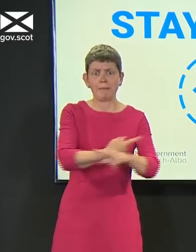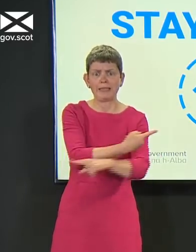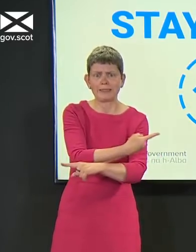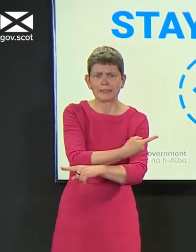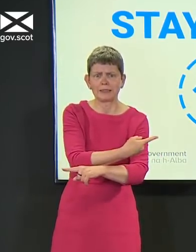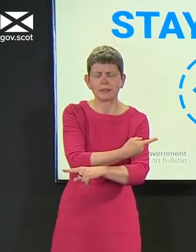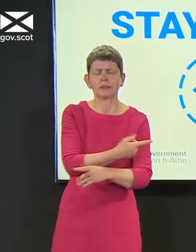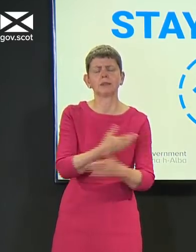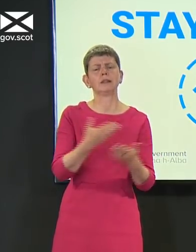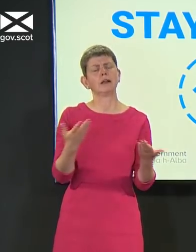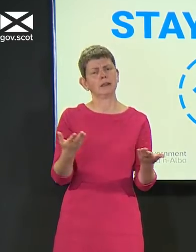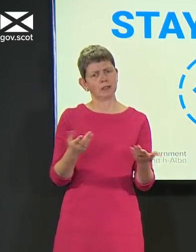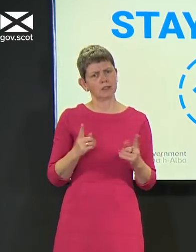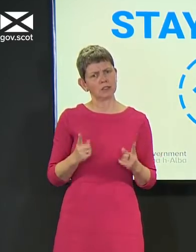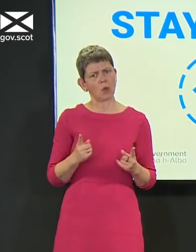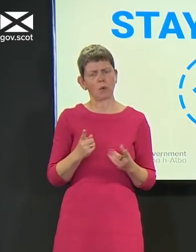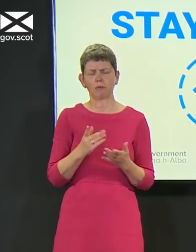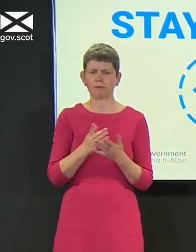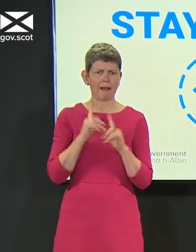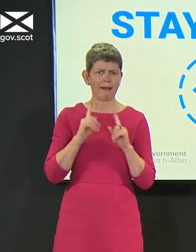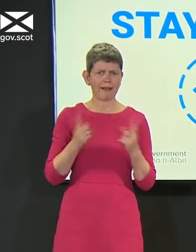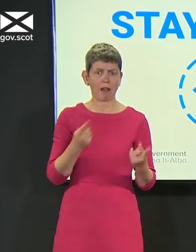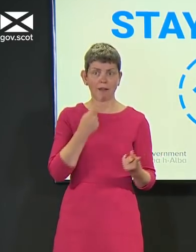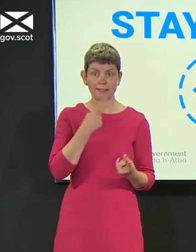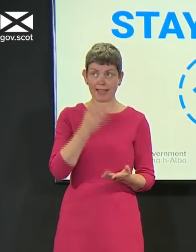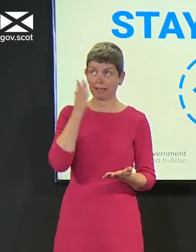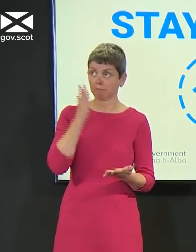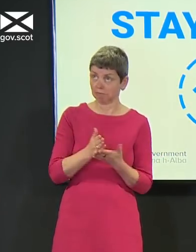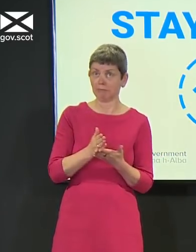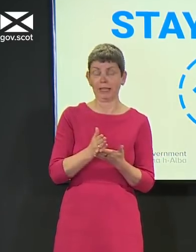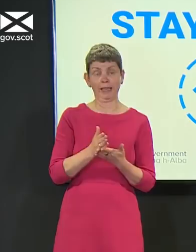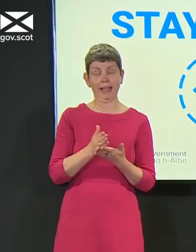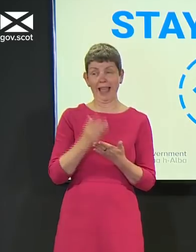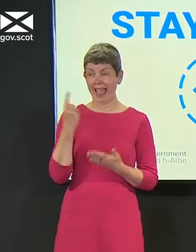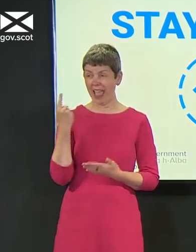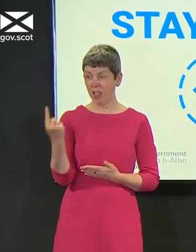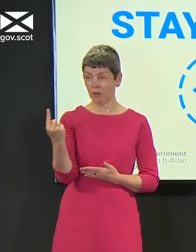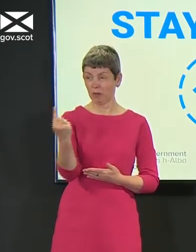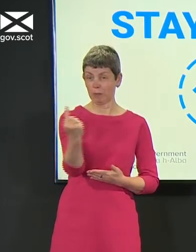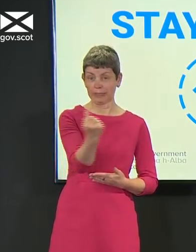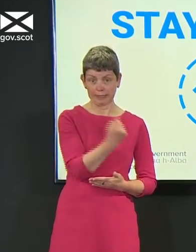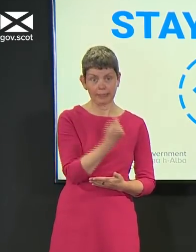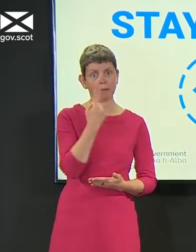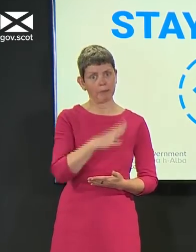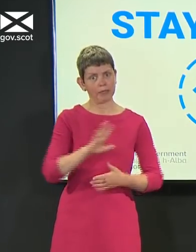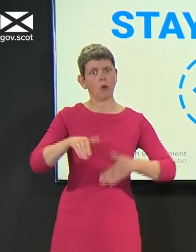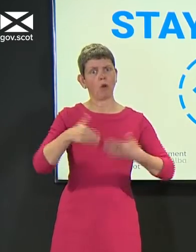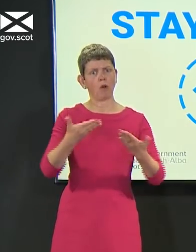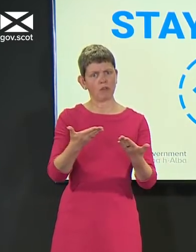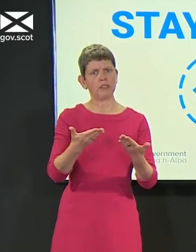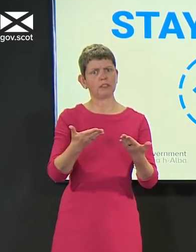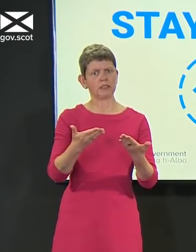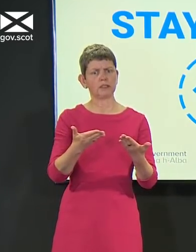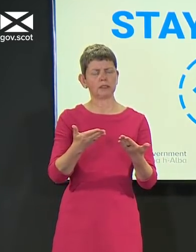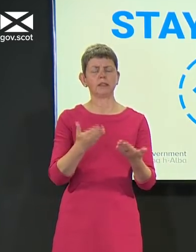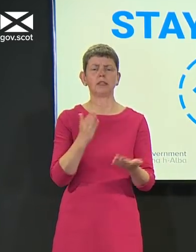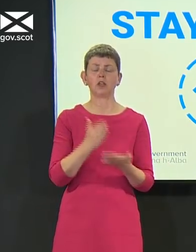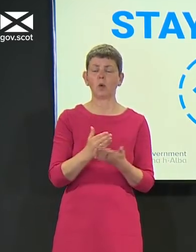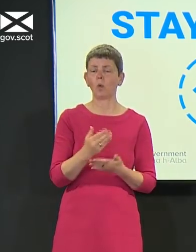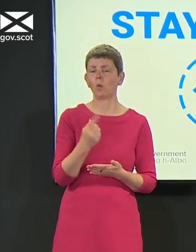i haven't had mine and when you're dealing with this big scale of a system you you will always and we found this at earlier stages there will be some people that have fallen through the cracks